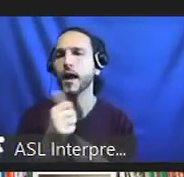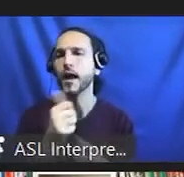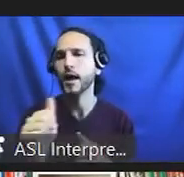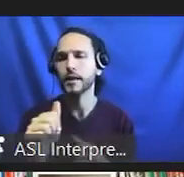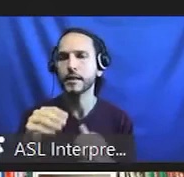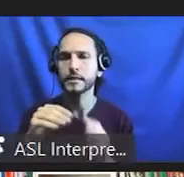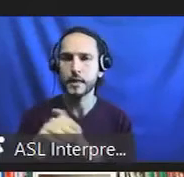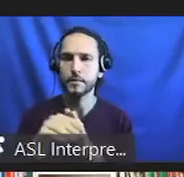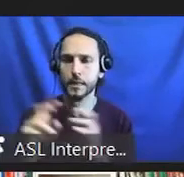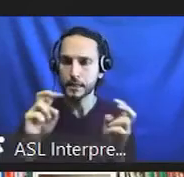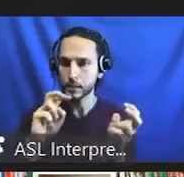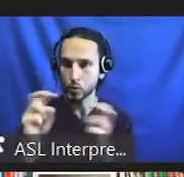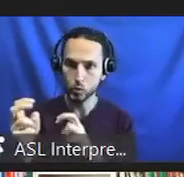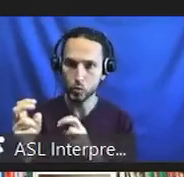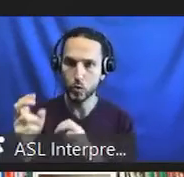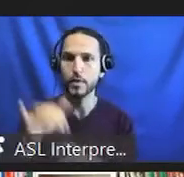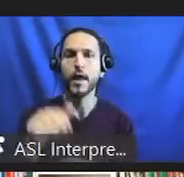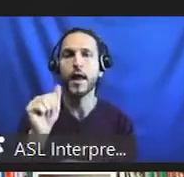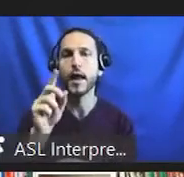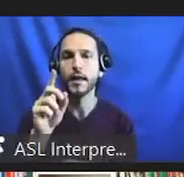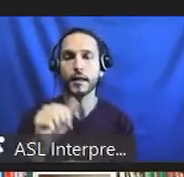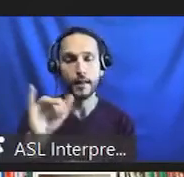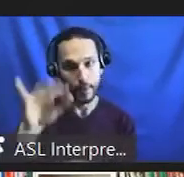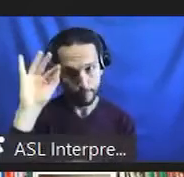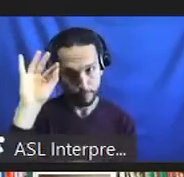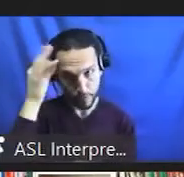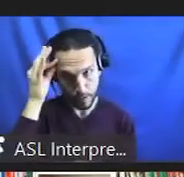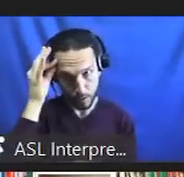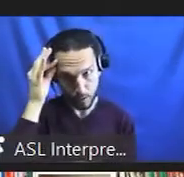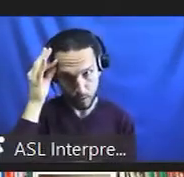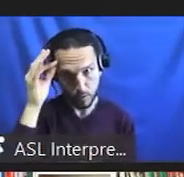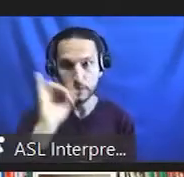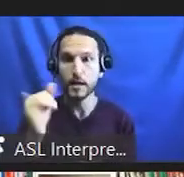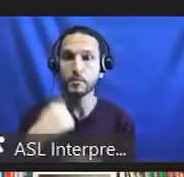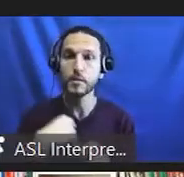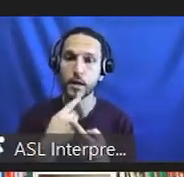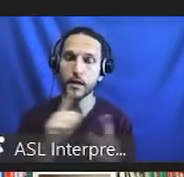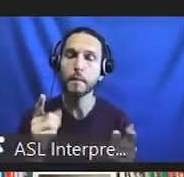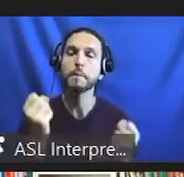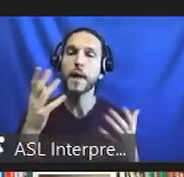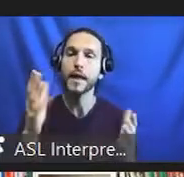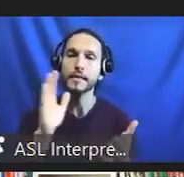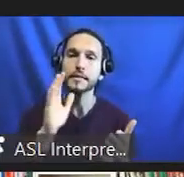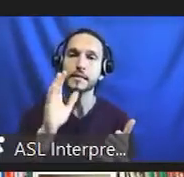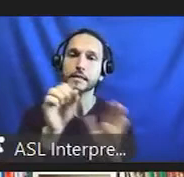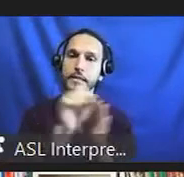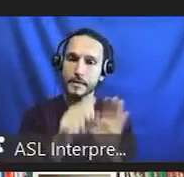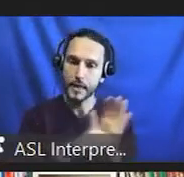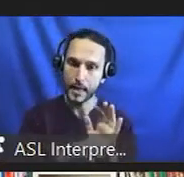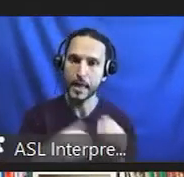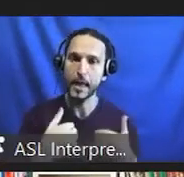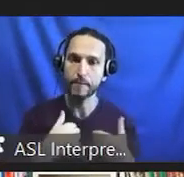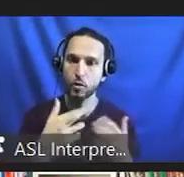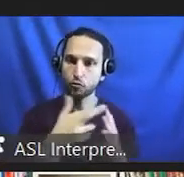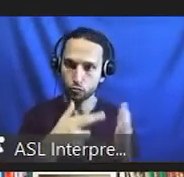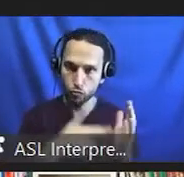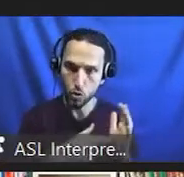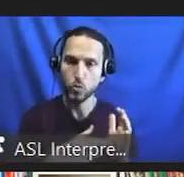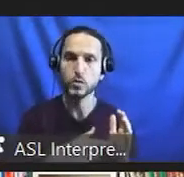Even though the ADA is federal, as I mentioned earlier, many states have their own rules and regulations